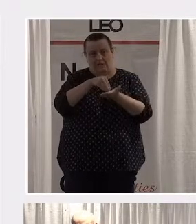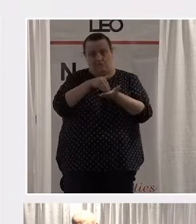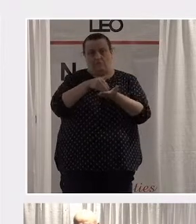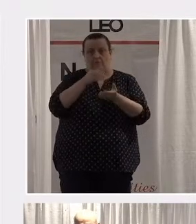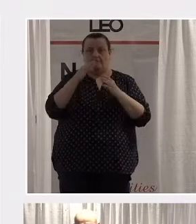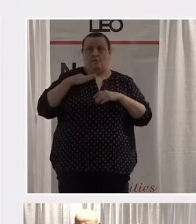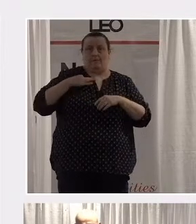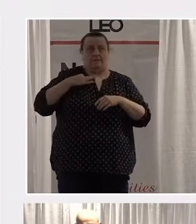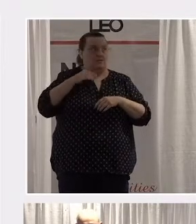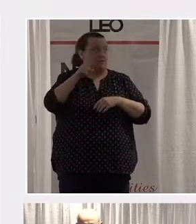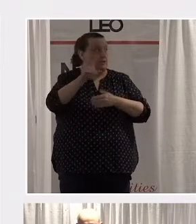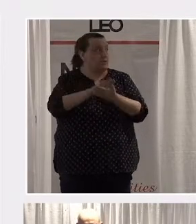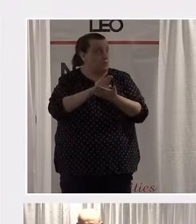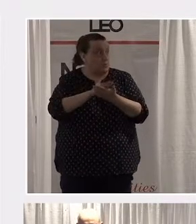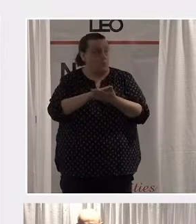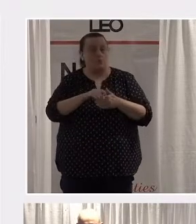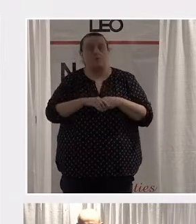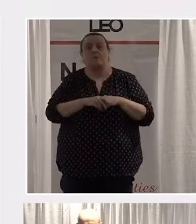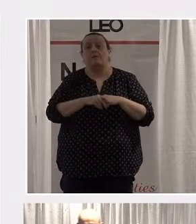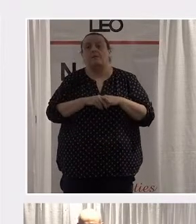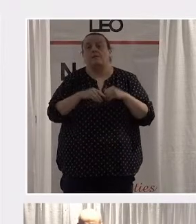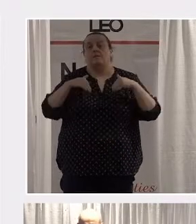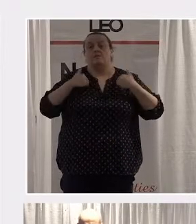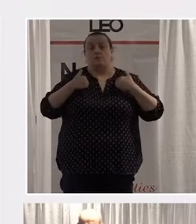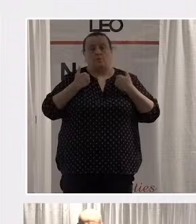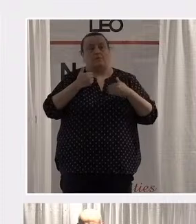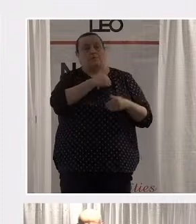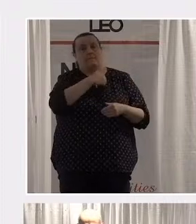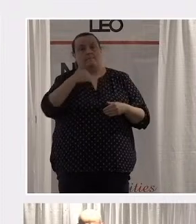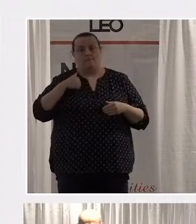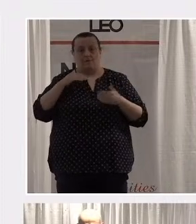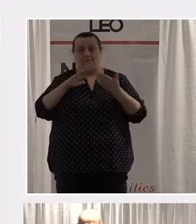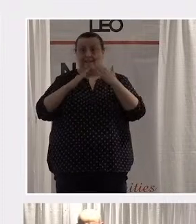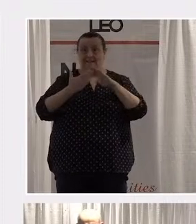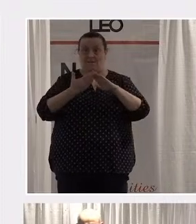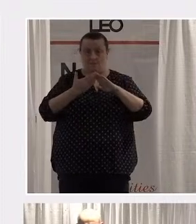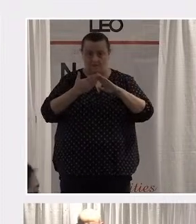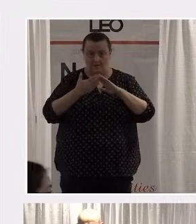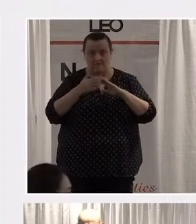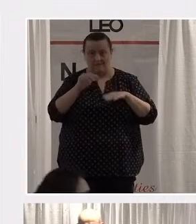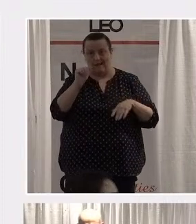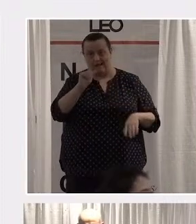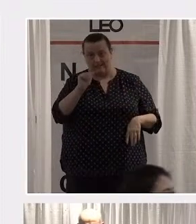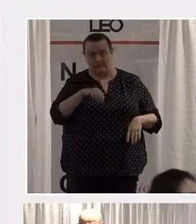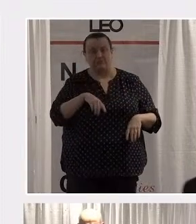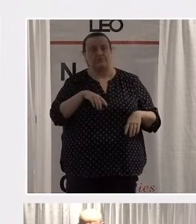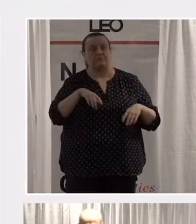AND SHE IS THE YOUTH MEMBER OF THE ANTIGONISH TOWN AND COUNTRY COMMUNITY HEALTH BOARD.